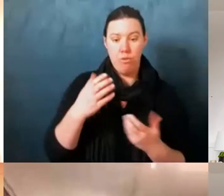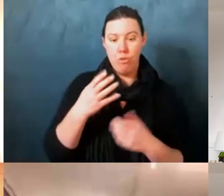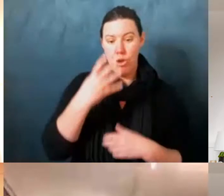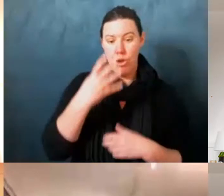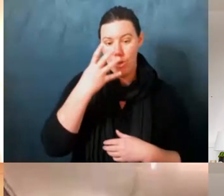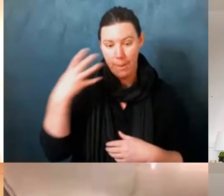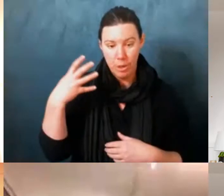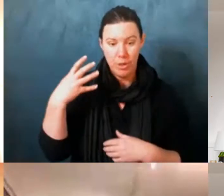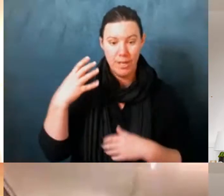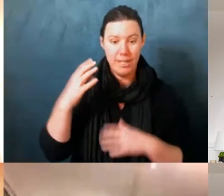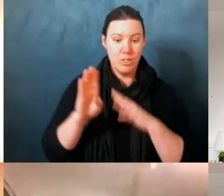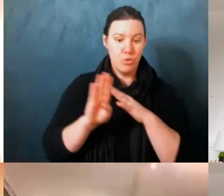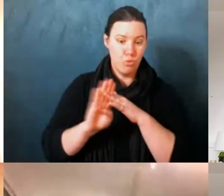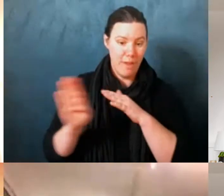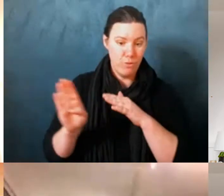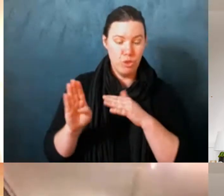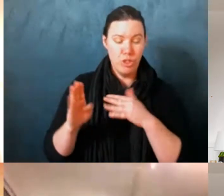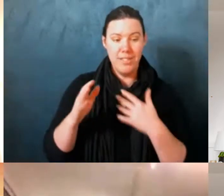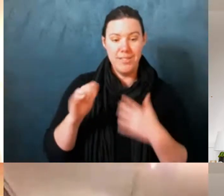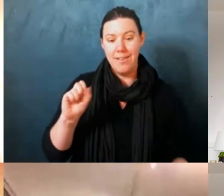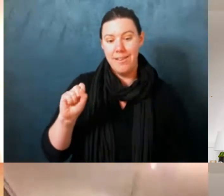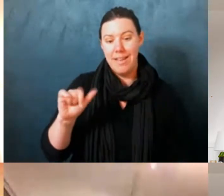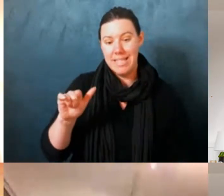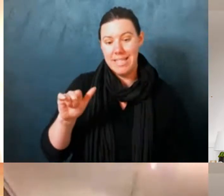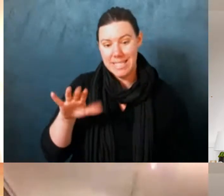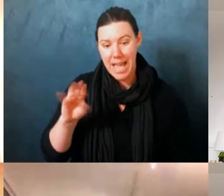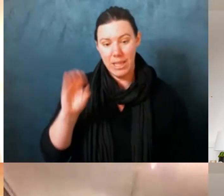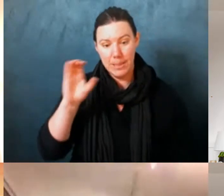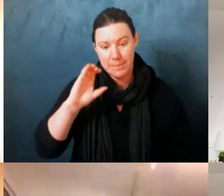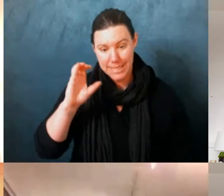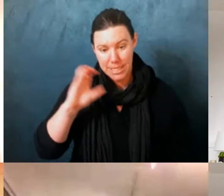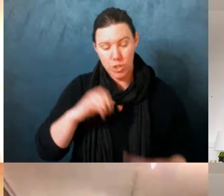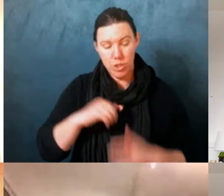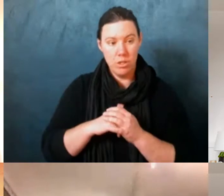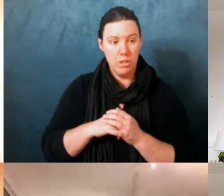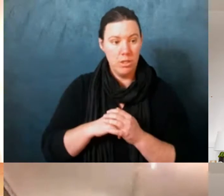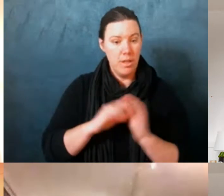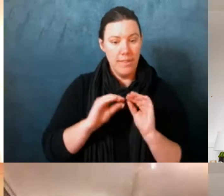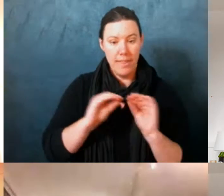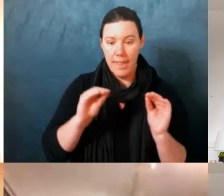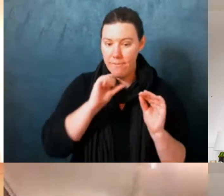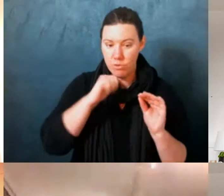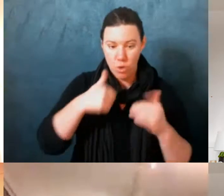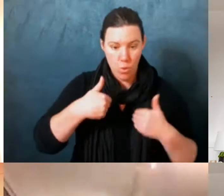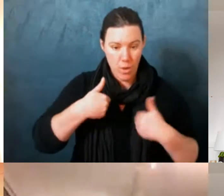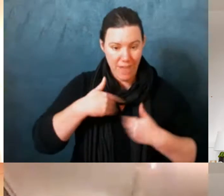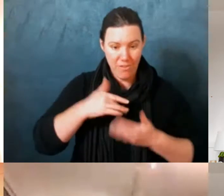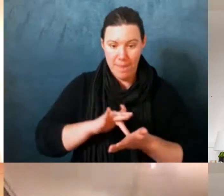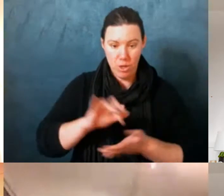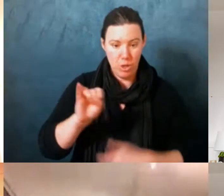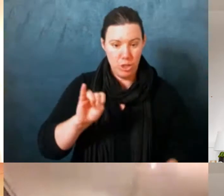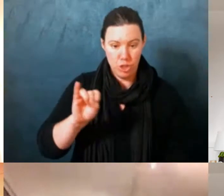and there are not been, have medical insurance. And this is what I saw for 12 years